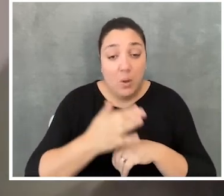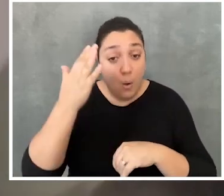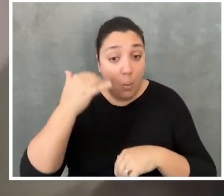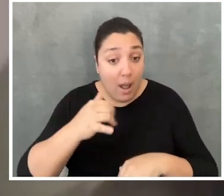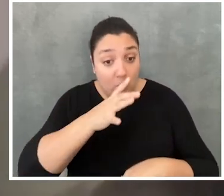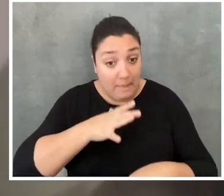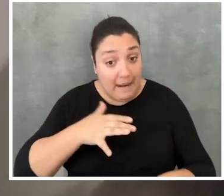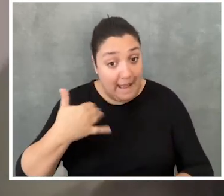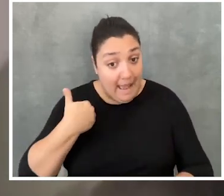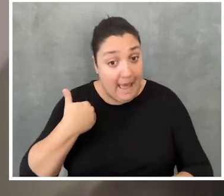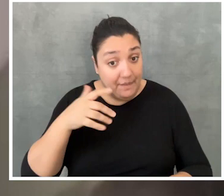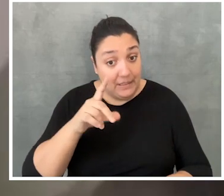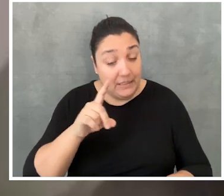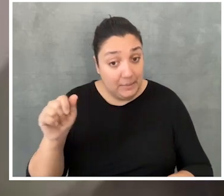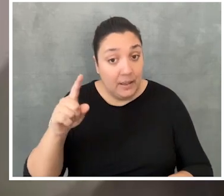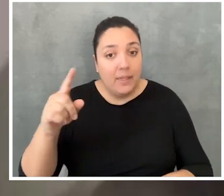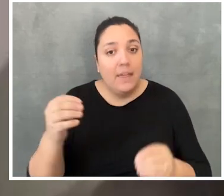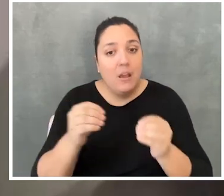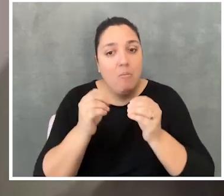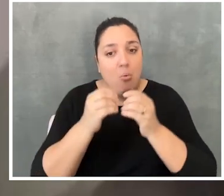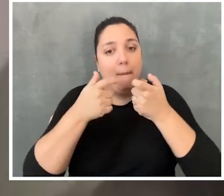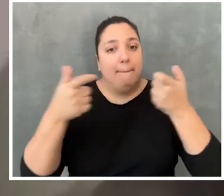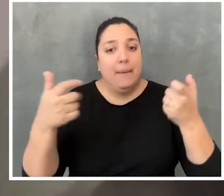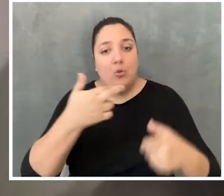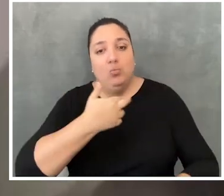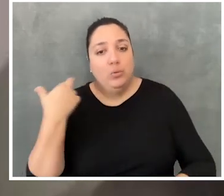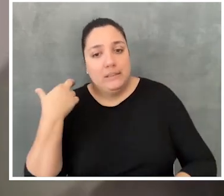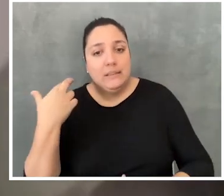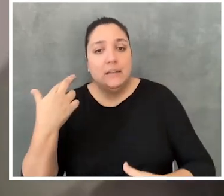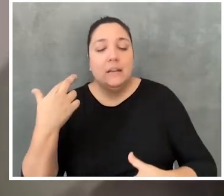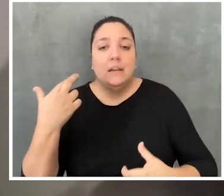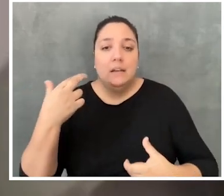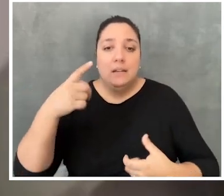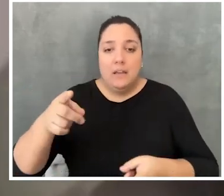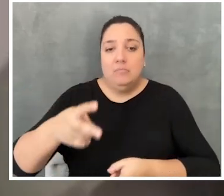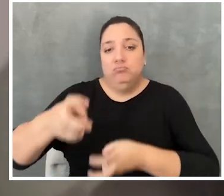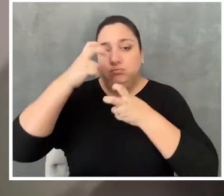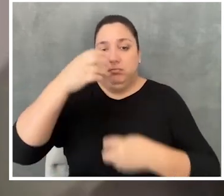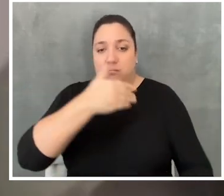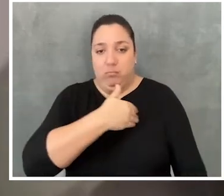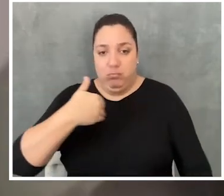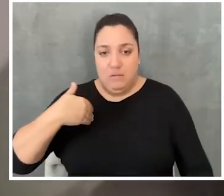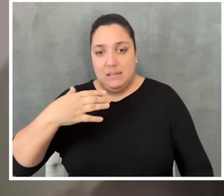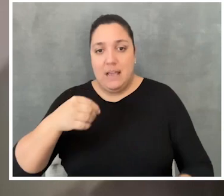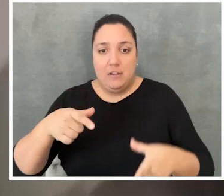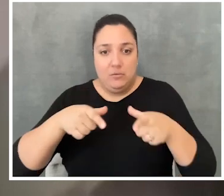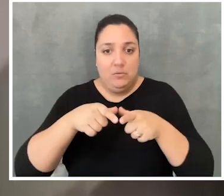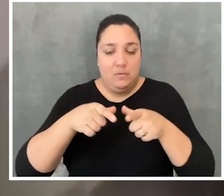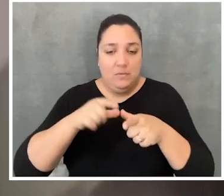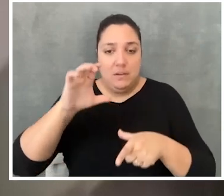with disabilities are at greater risks of developing breast and cervical cancer than women without disabilities.